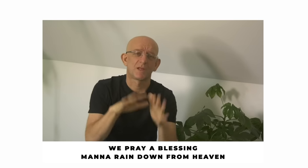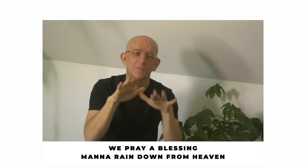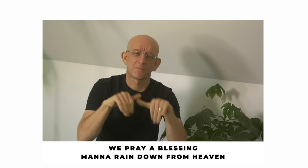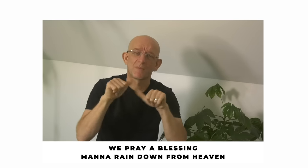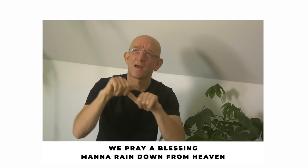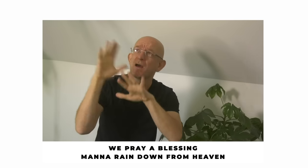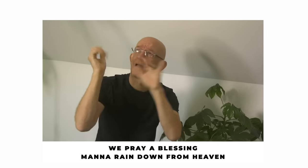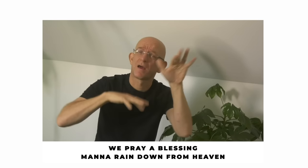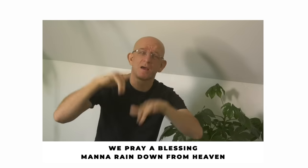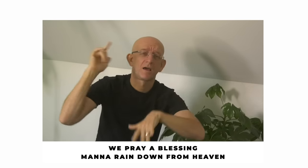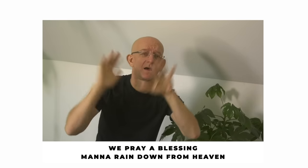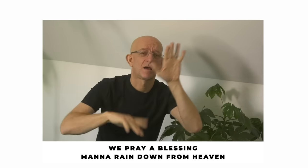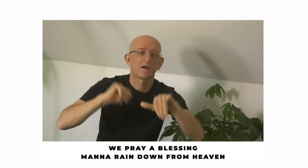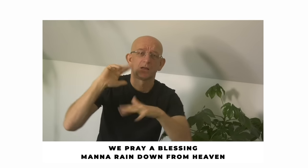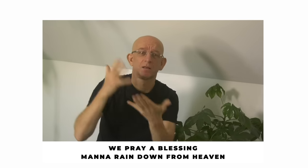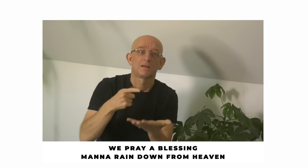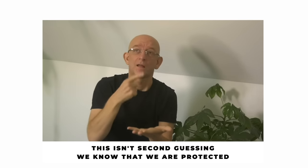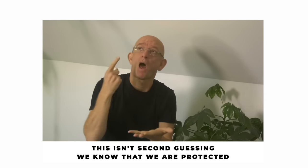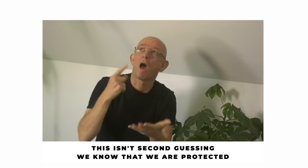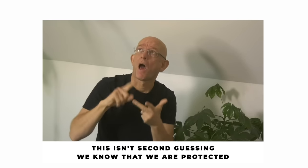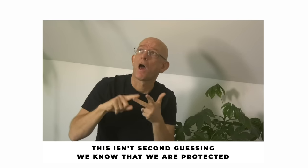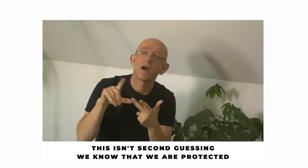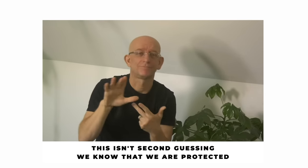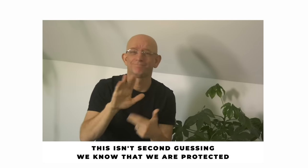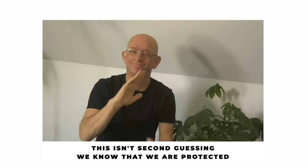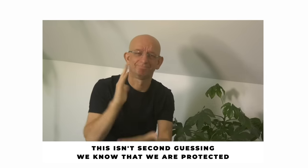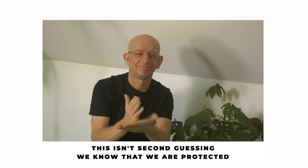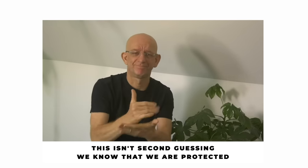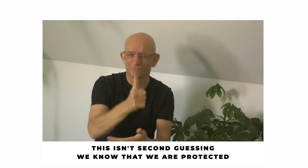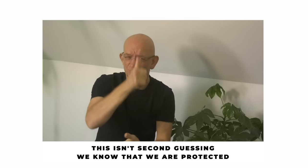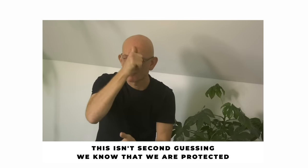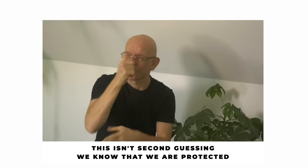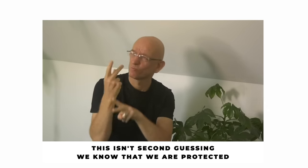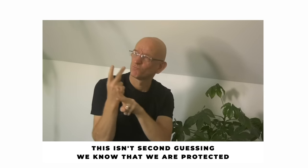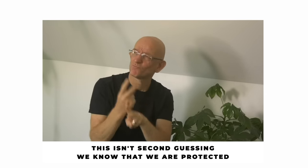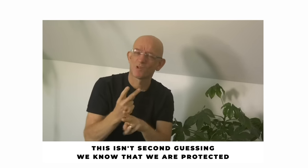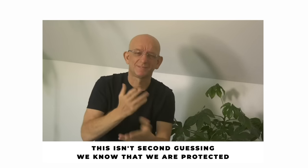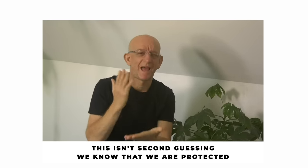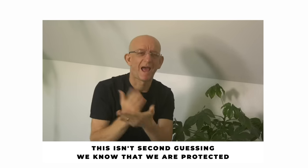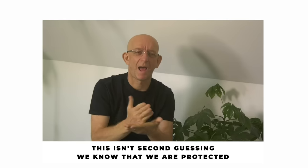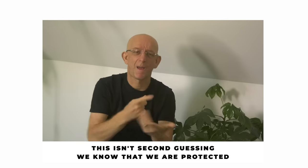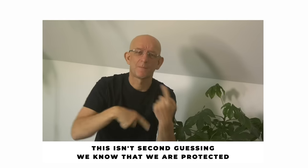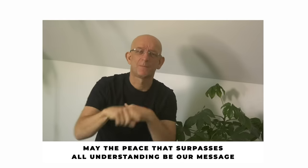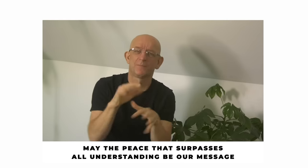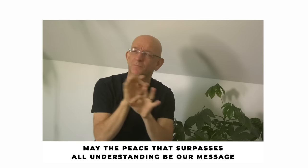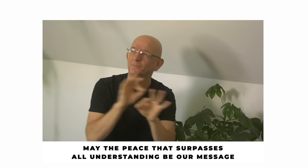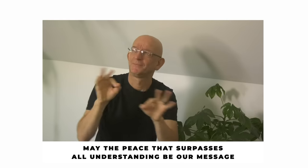We pray a blessing Manna rain down from heaven This isn't second guessing We know that we are protected